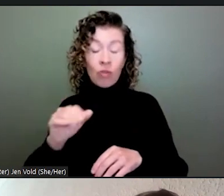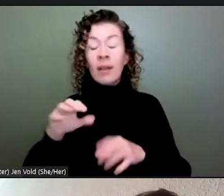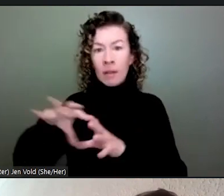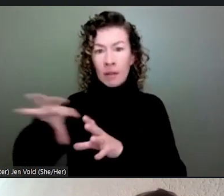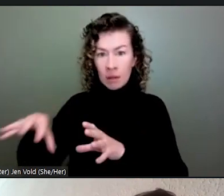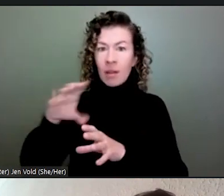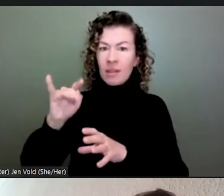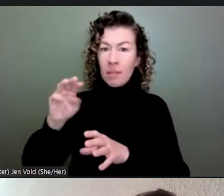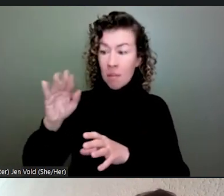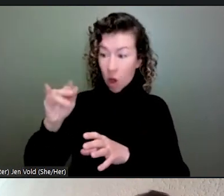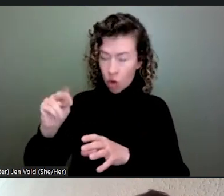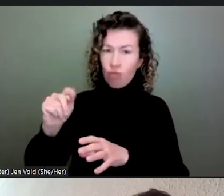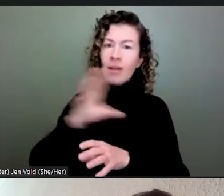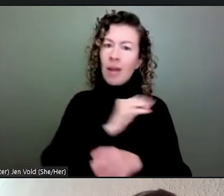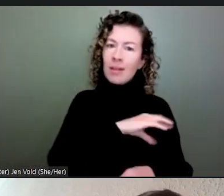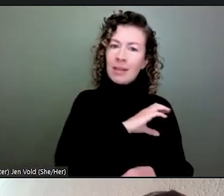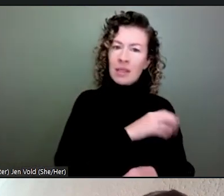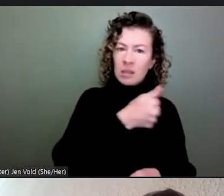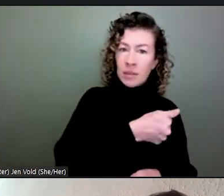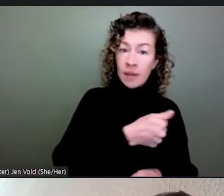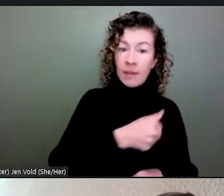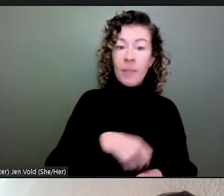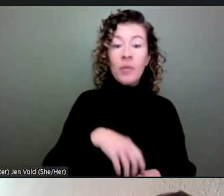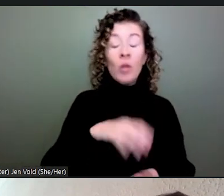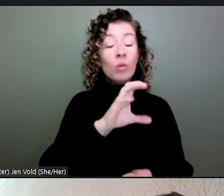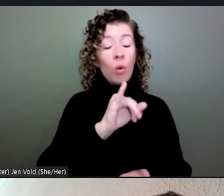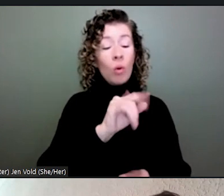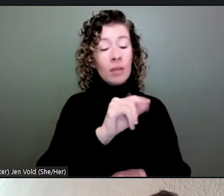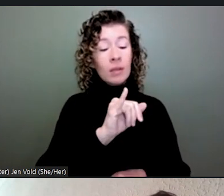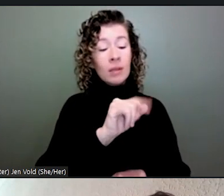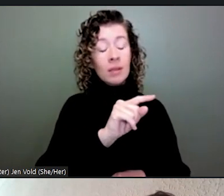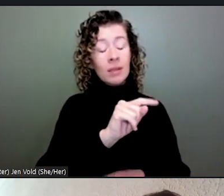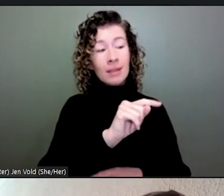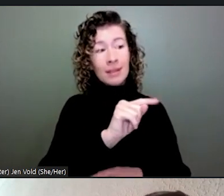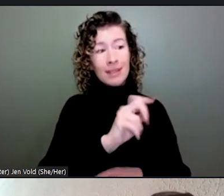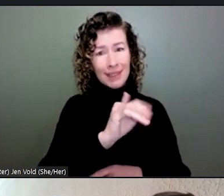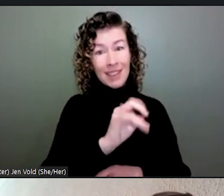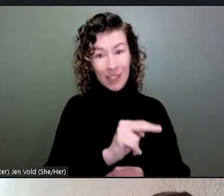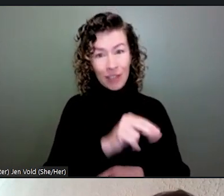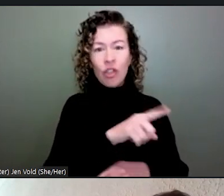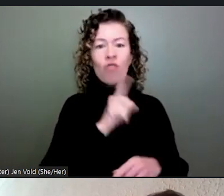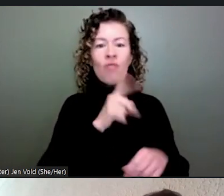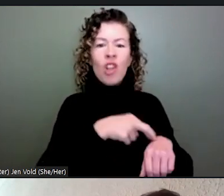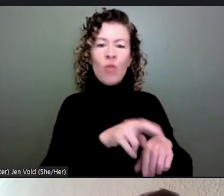So, for example, citizenisation really refers to contact with